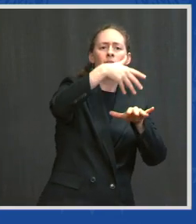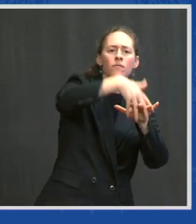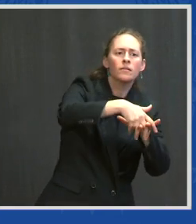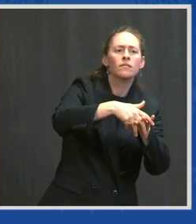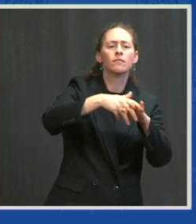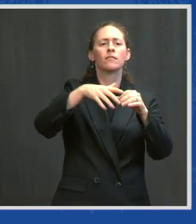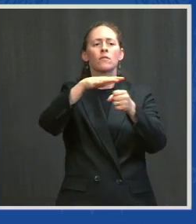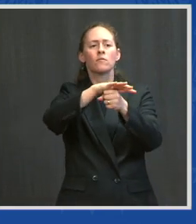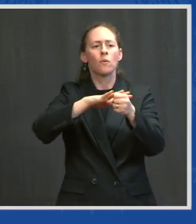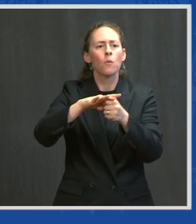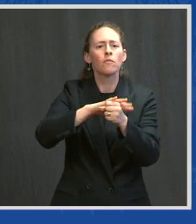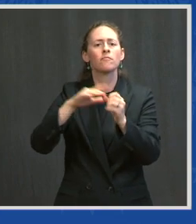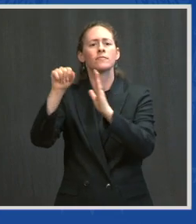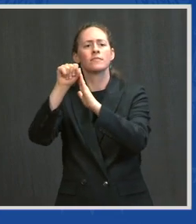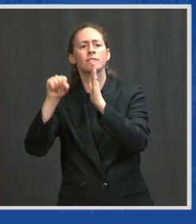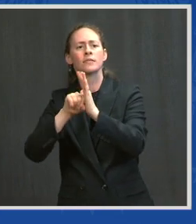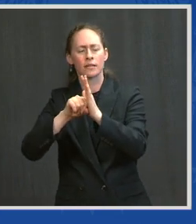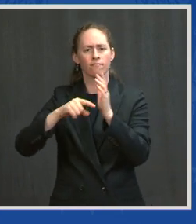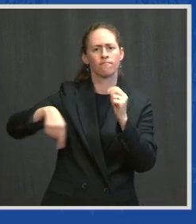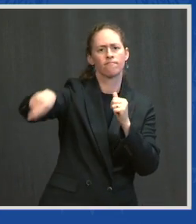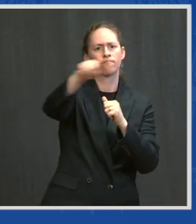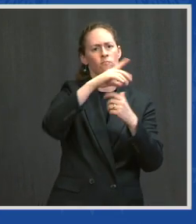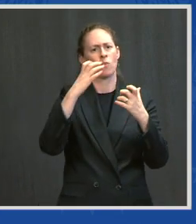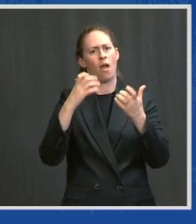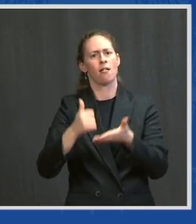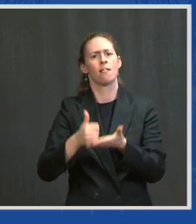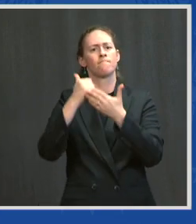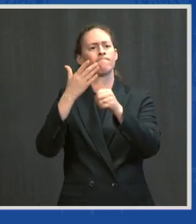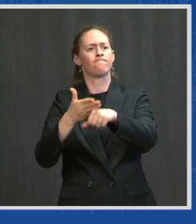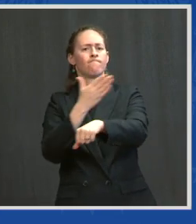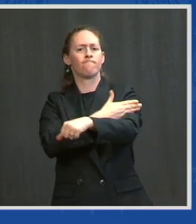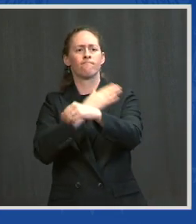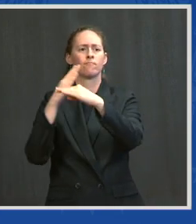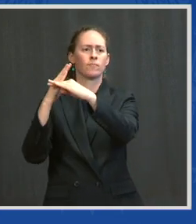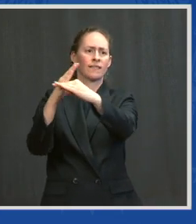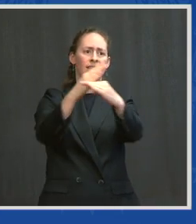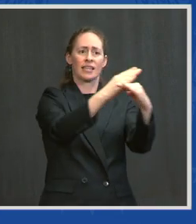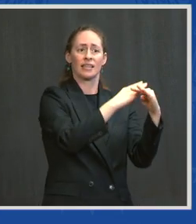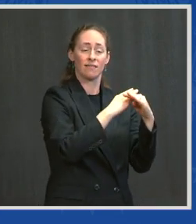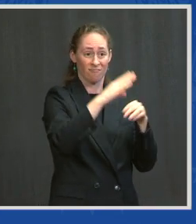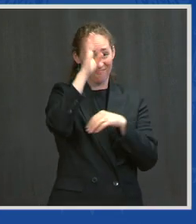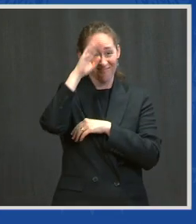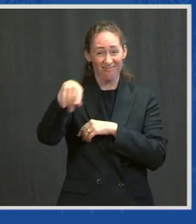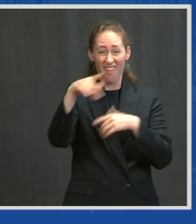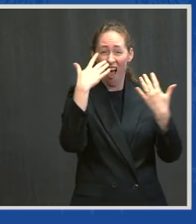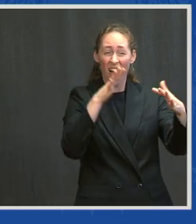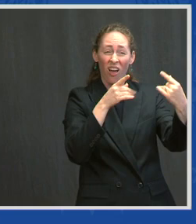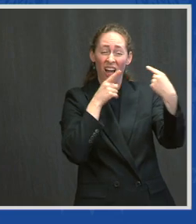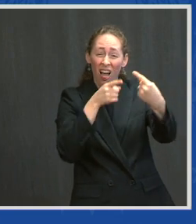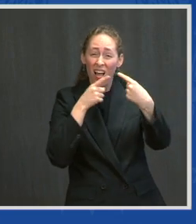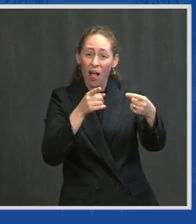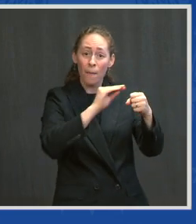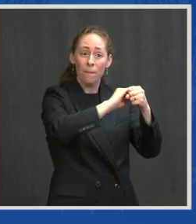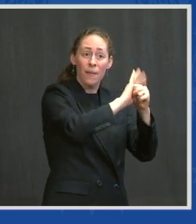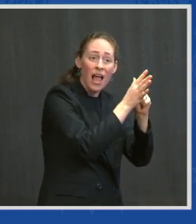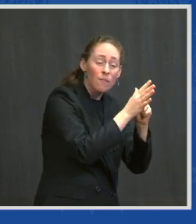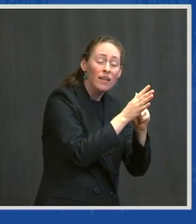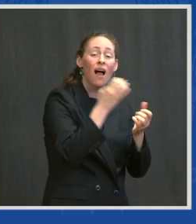You know, they've not only had to fight this pandemic, they've also had to deal with economic crisis that has decimated their budgets --